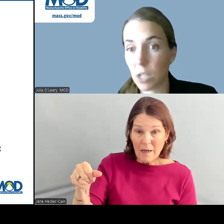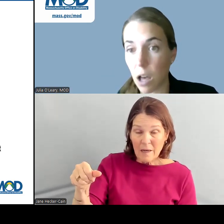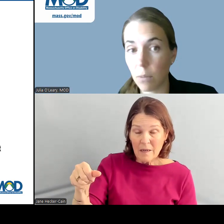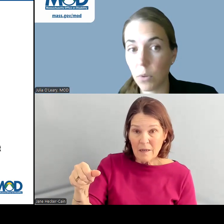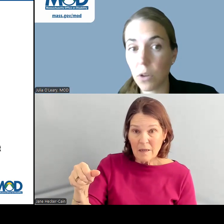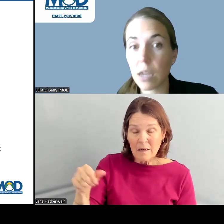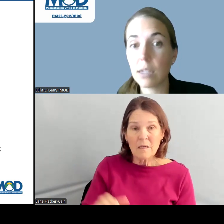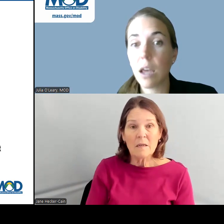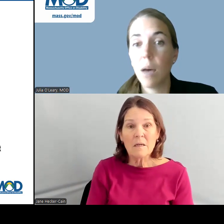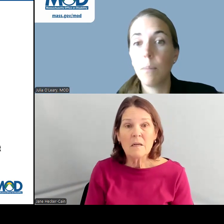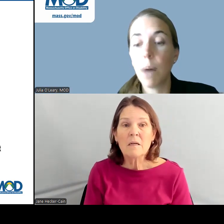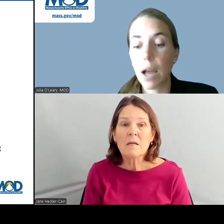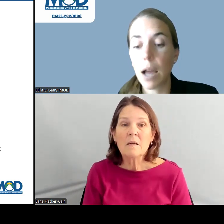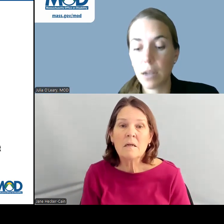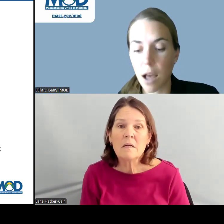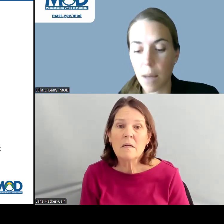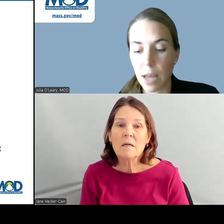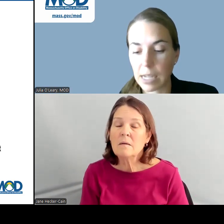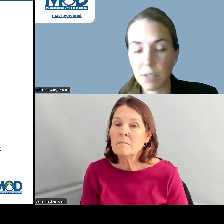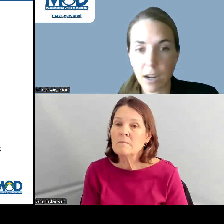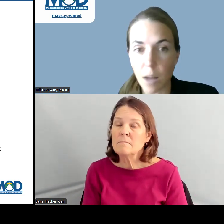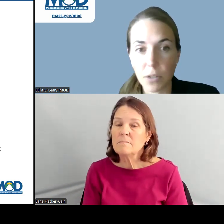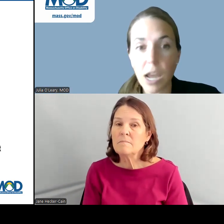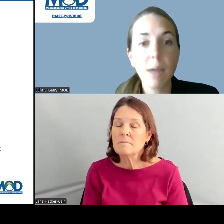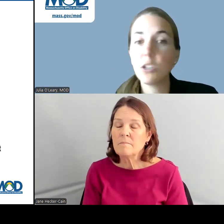Does it need to be paid if paid leave isn't available to all employees?